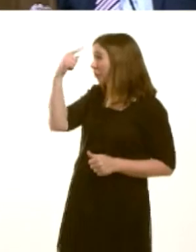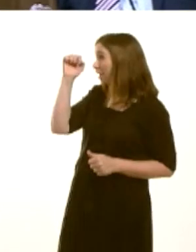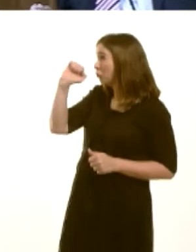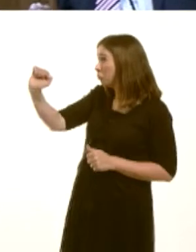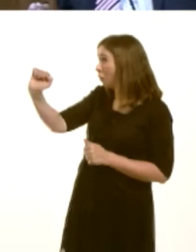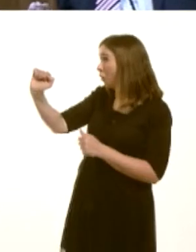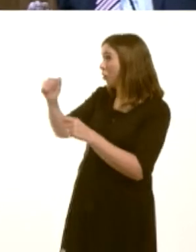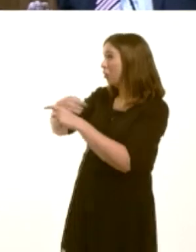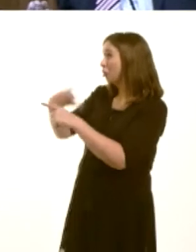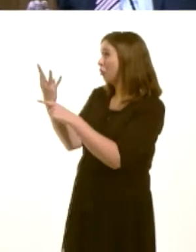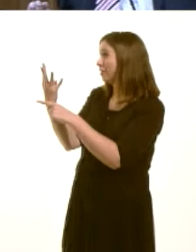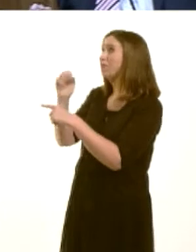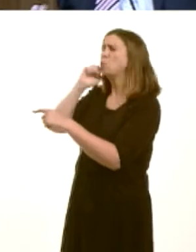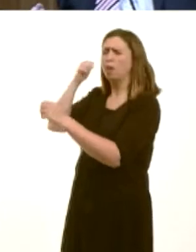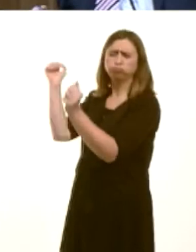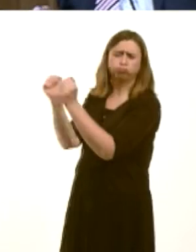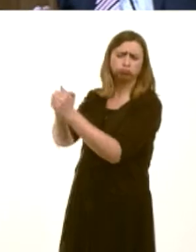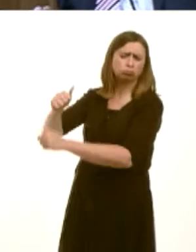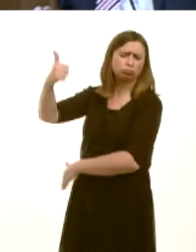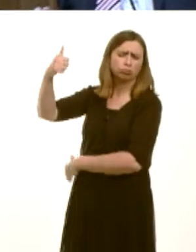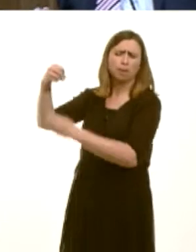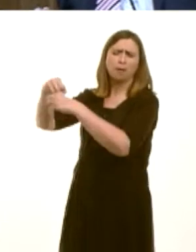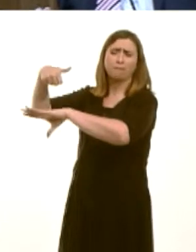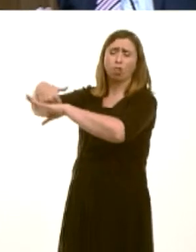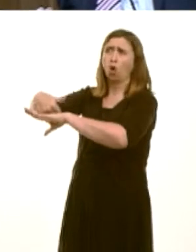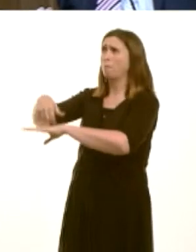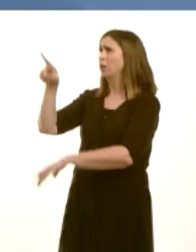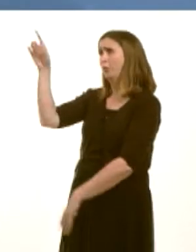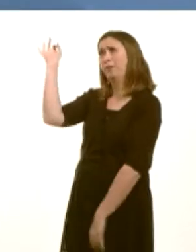a Barnett flooróthat pressure was put on themóthen he is being naive, I have to say.